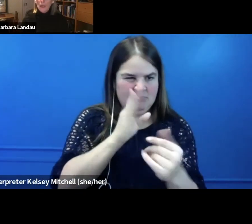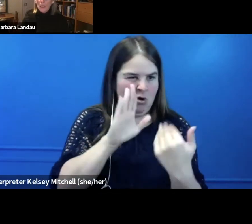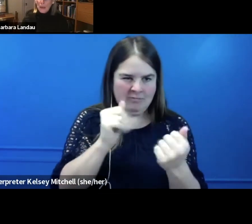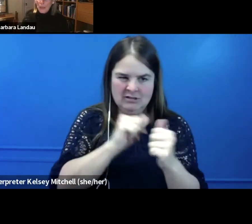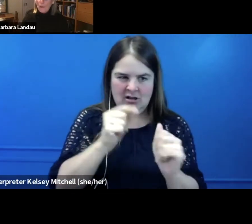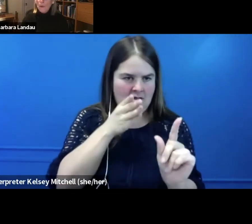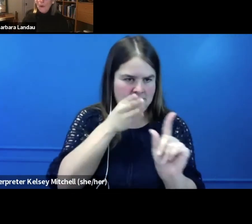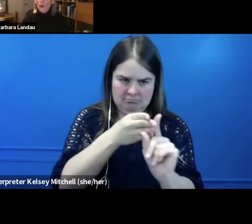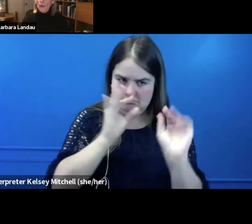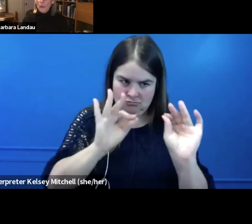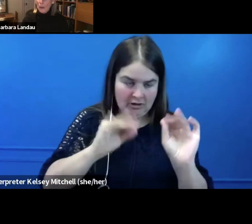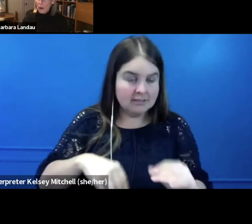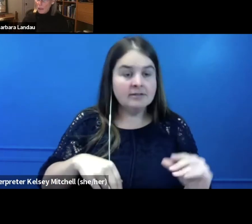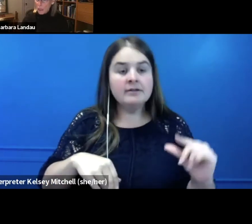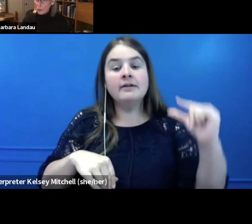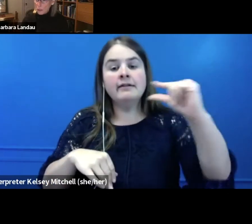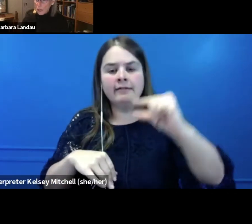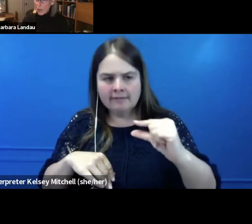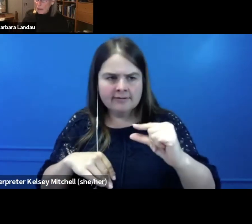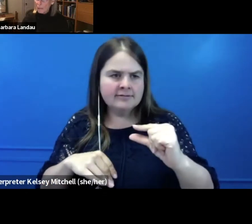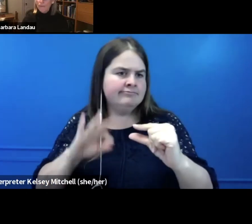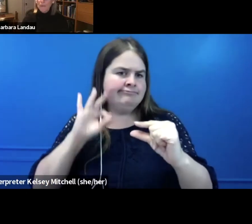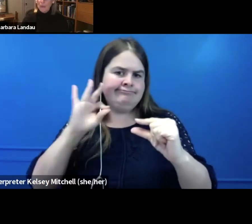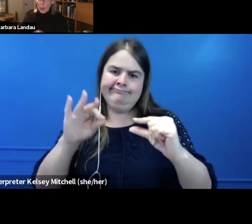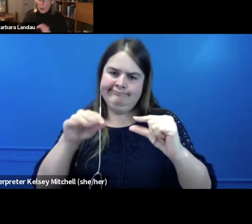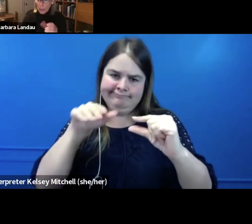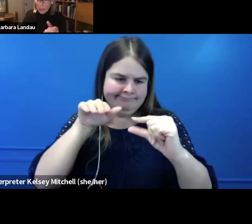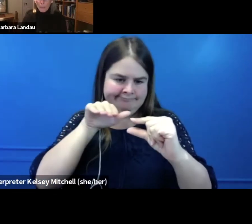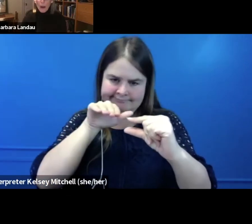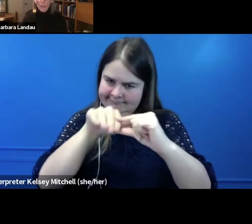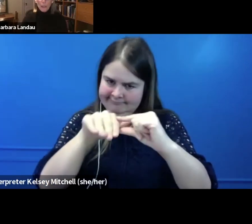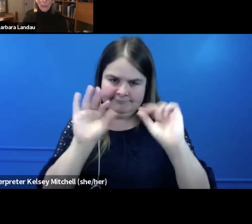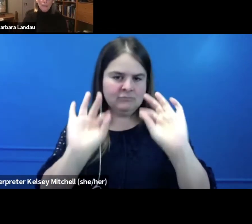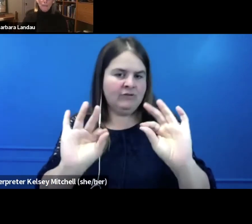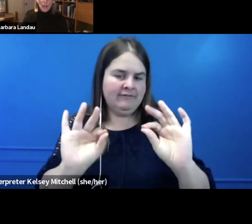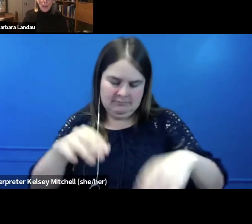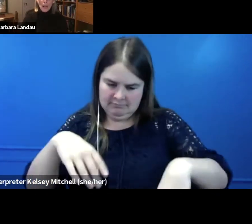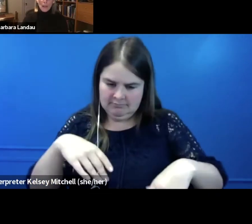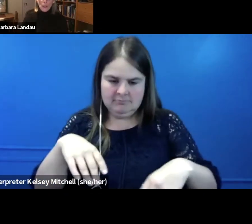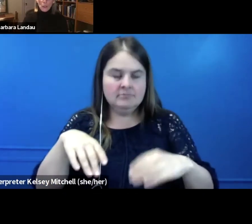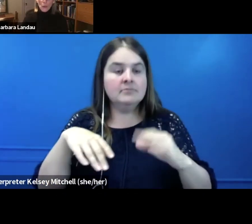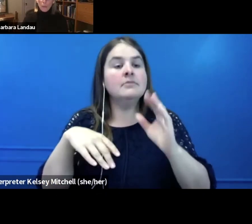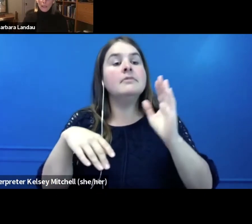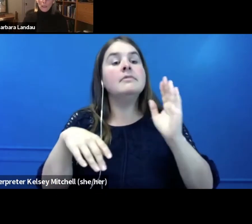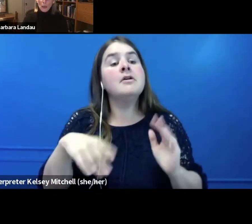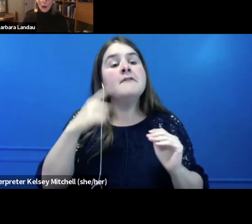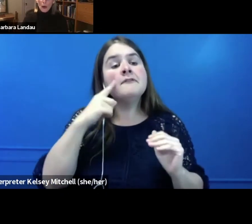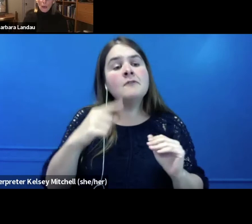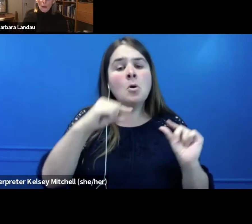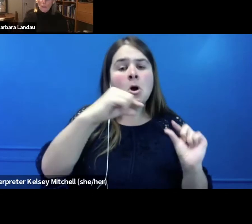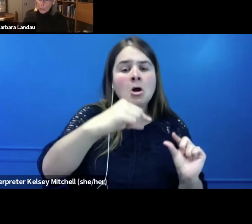same thing for the horizontal slot they orient it properly